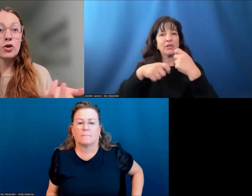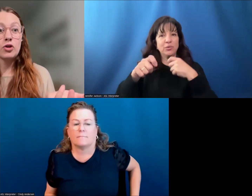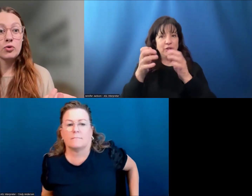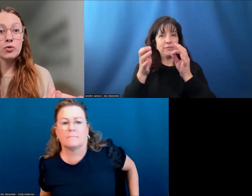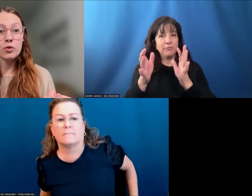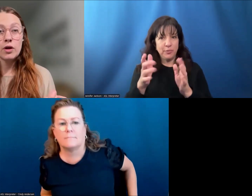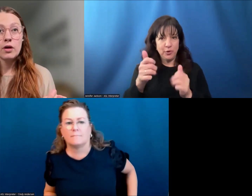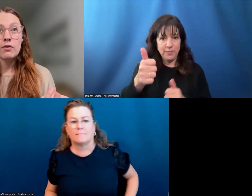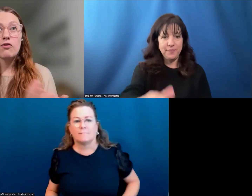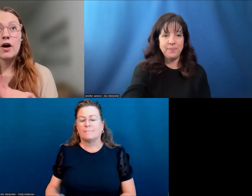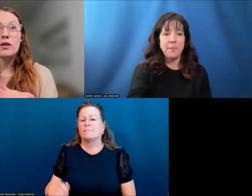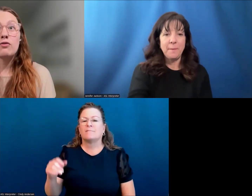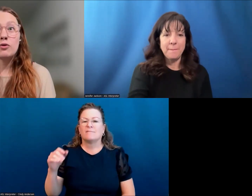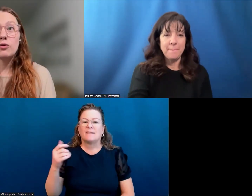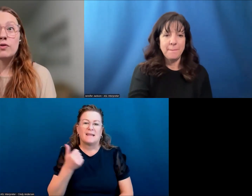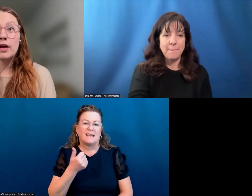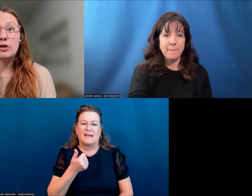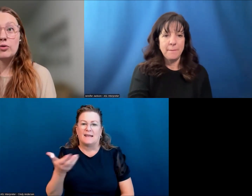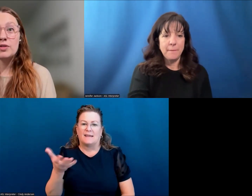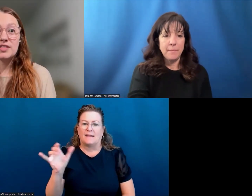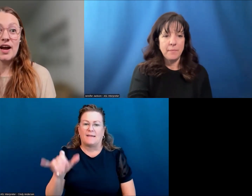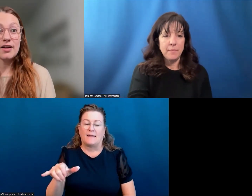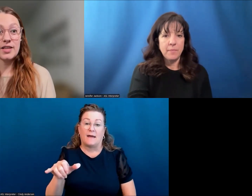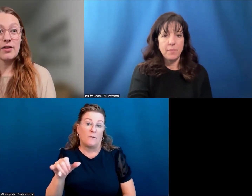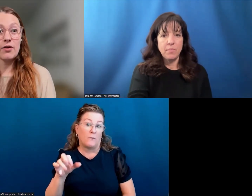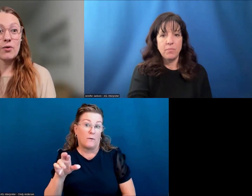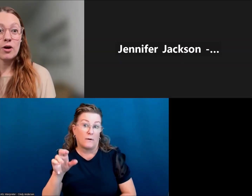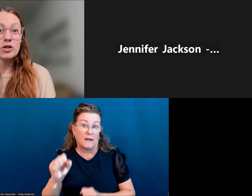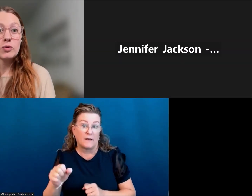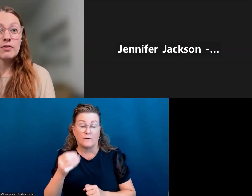could you find food that you stack together? Or could you